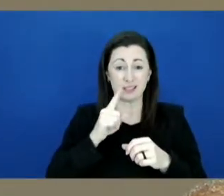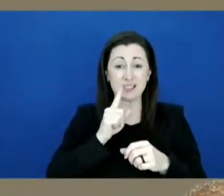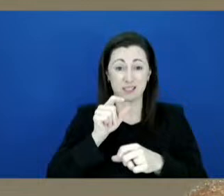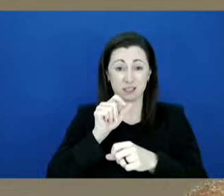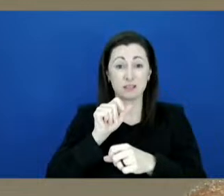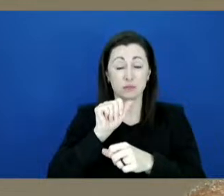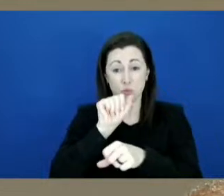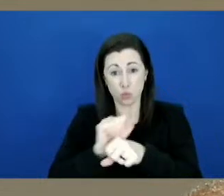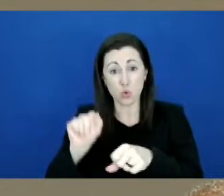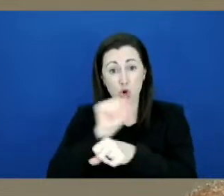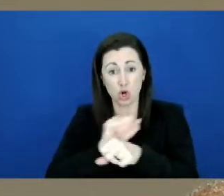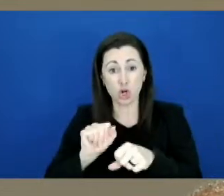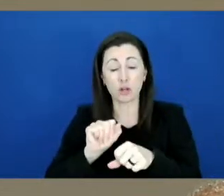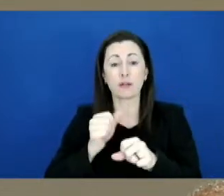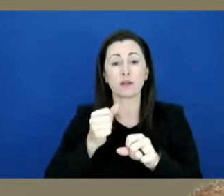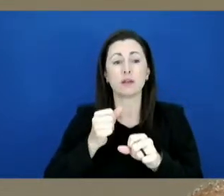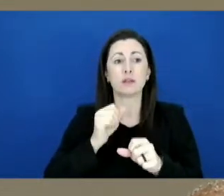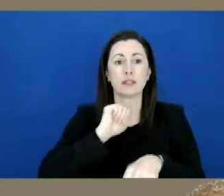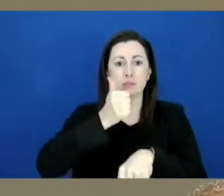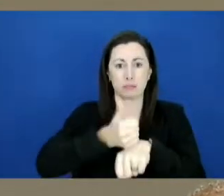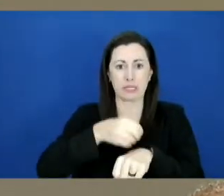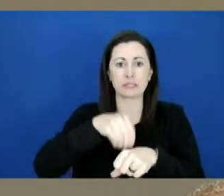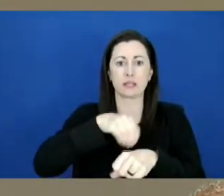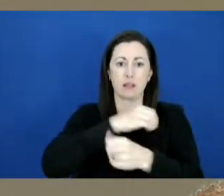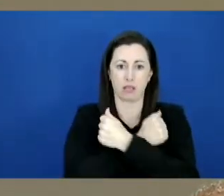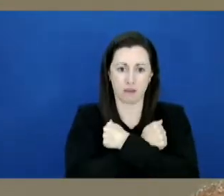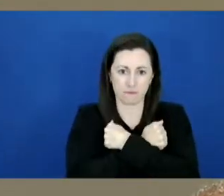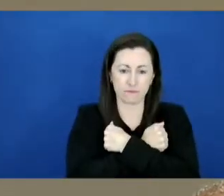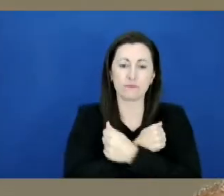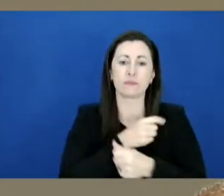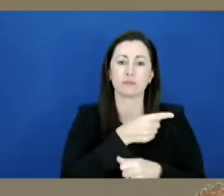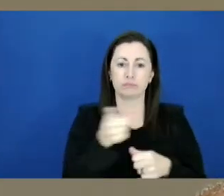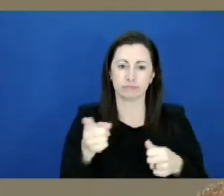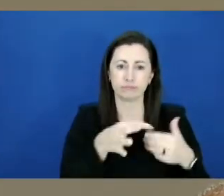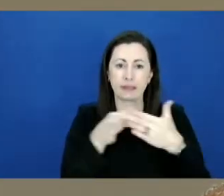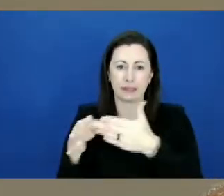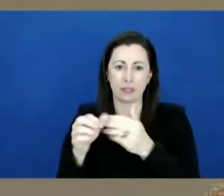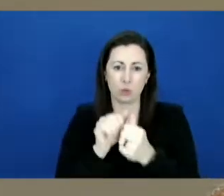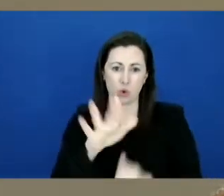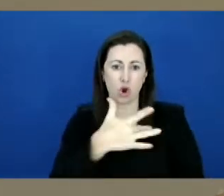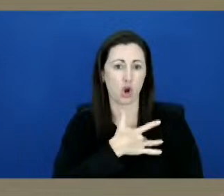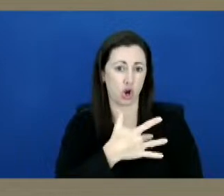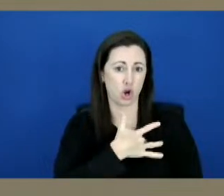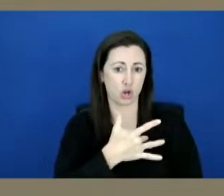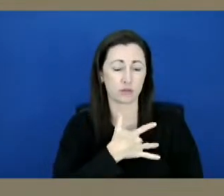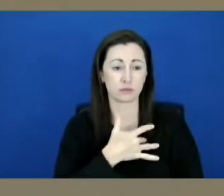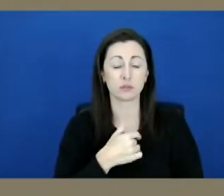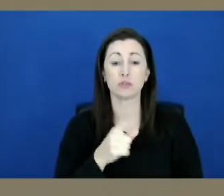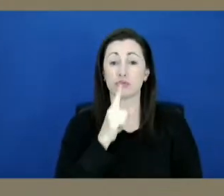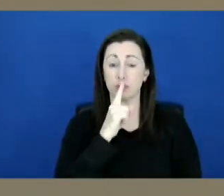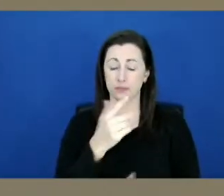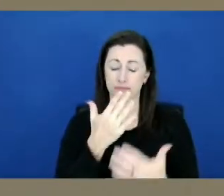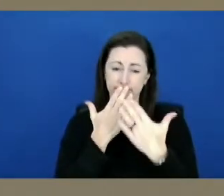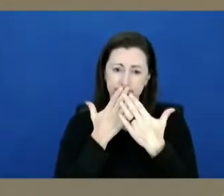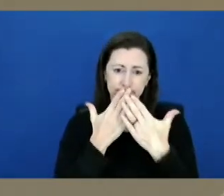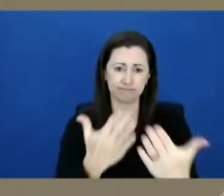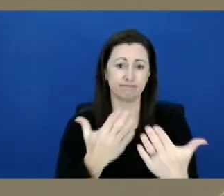IT'S A LABOR OF LOVE.